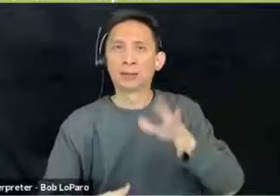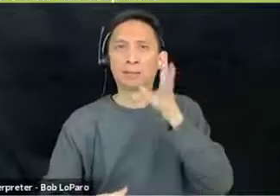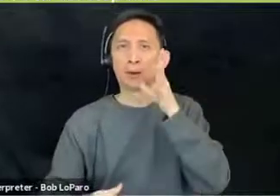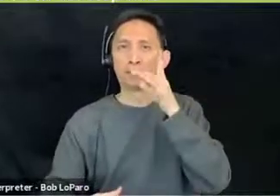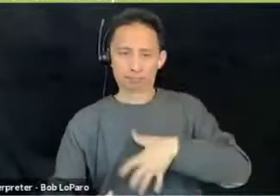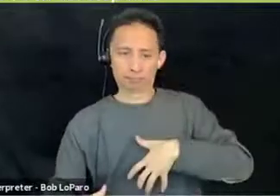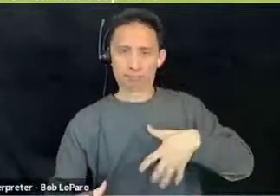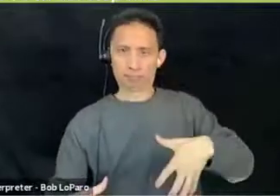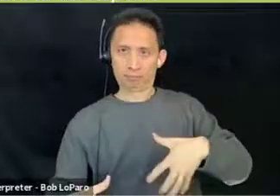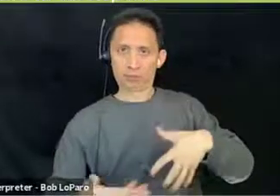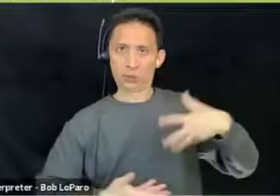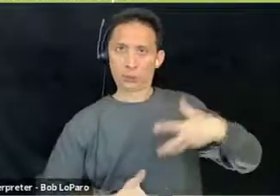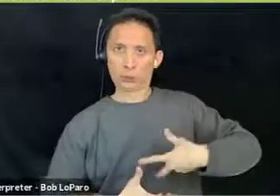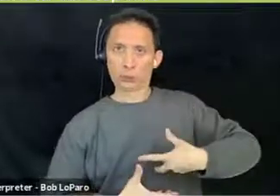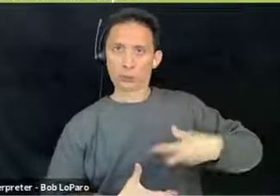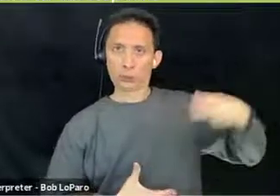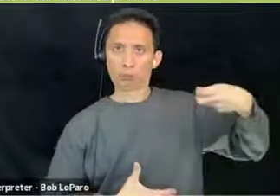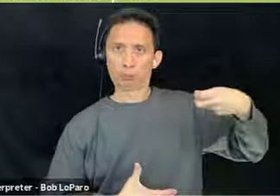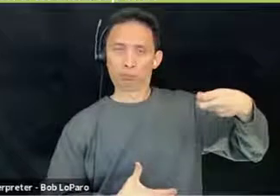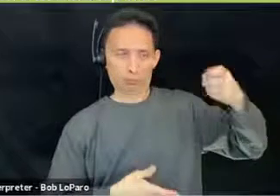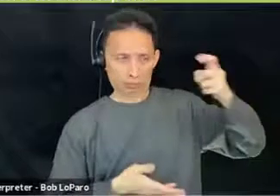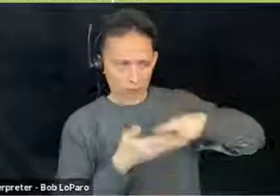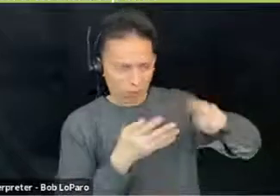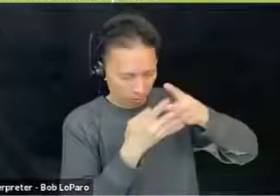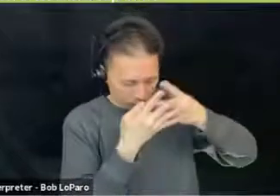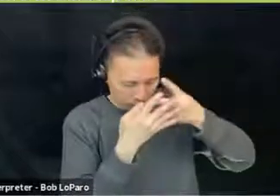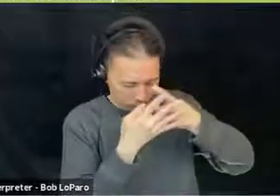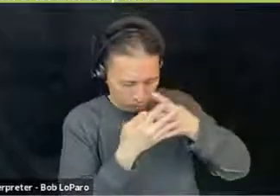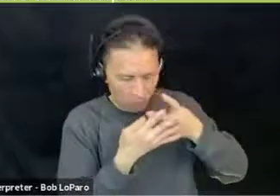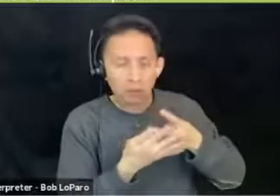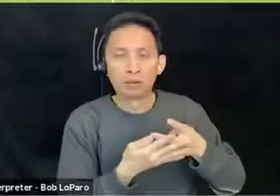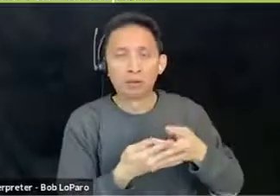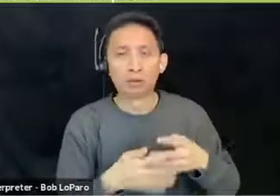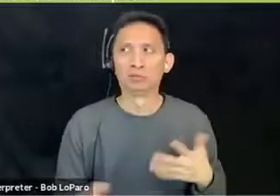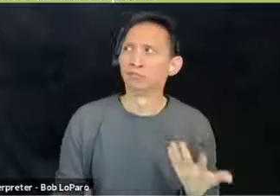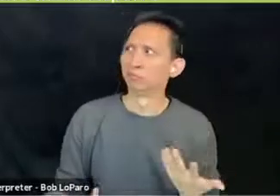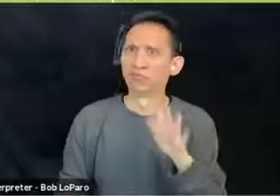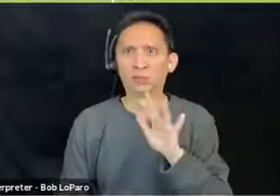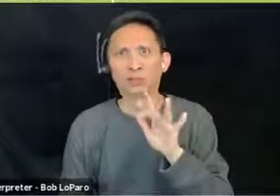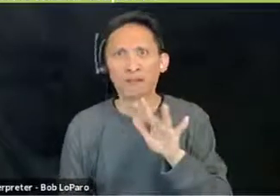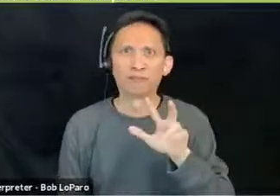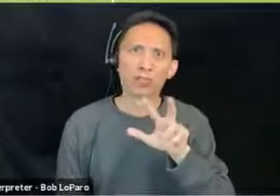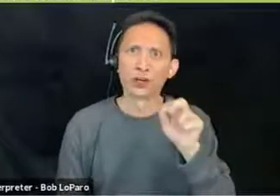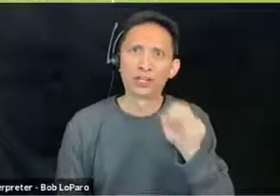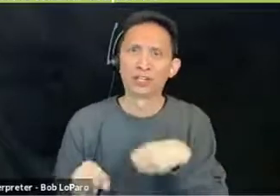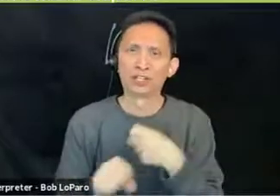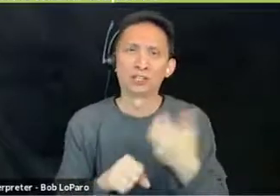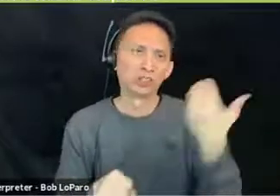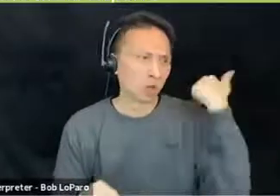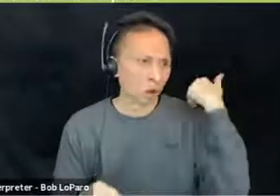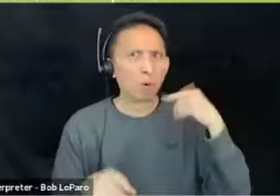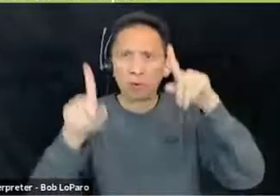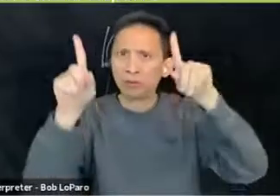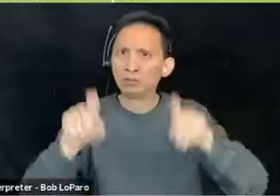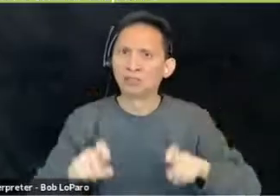that were doing that 25, 30 years ago, so, you know, that is something